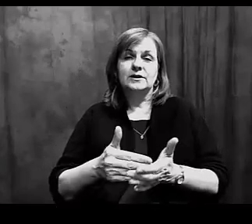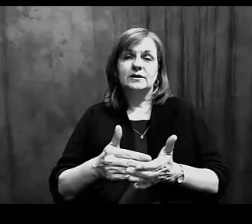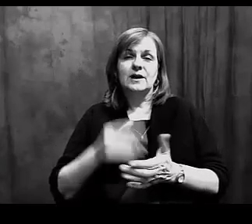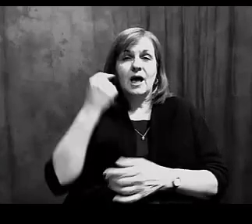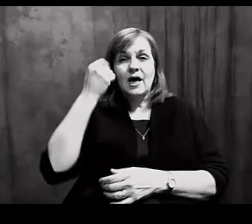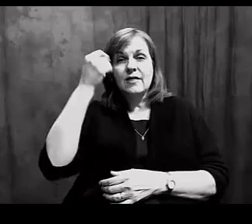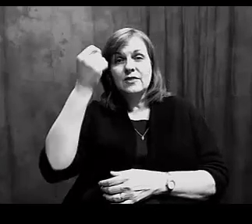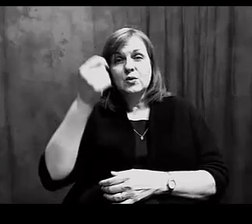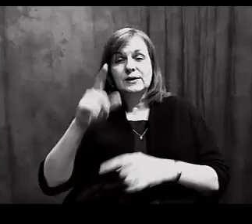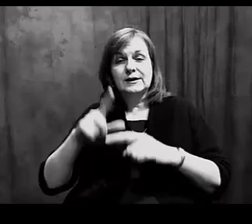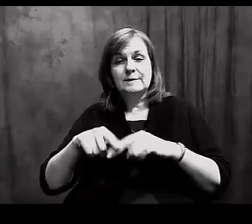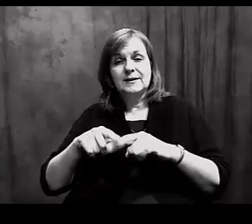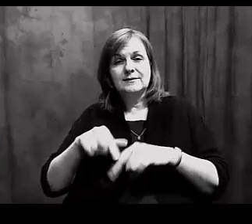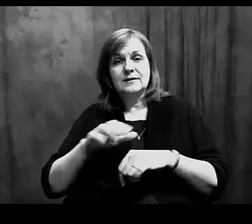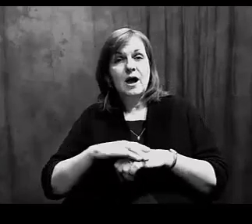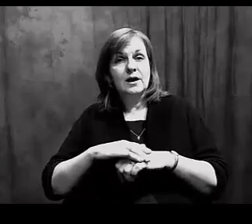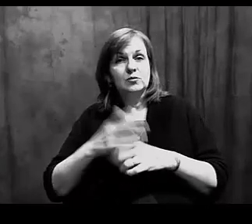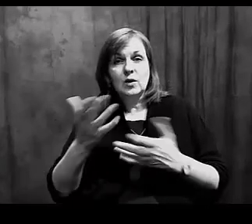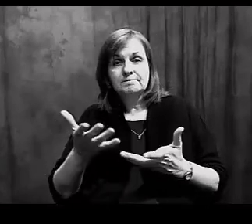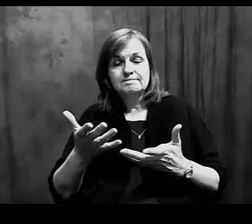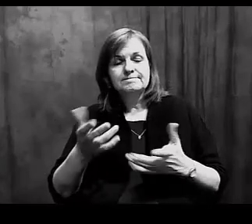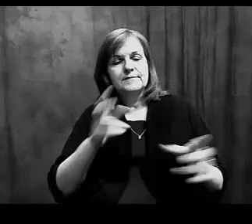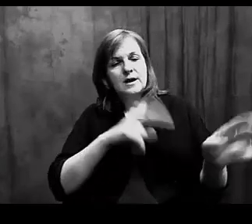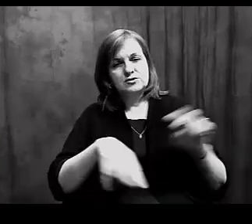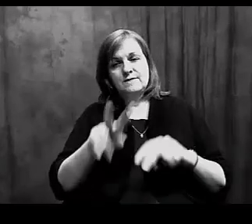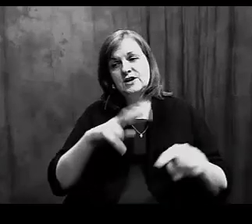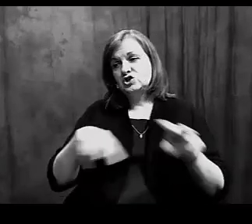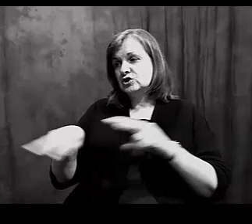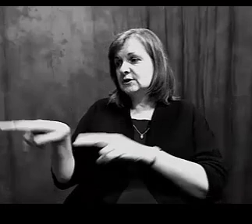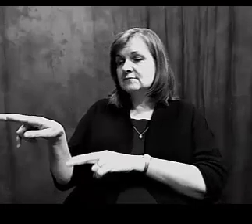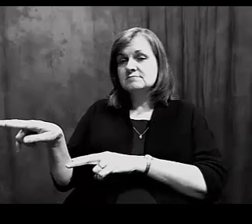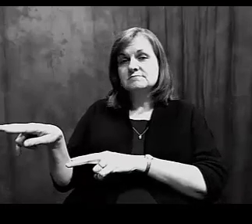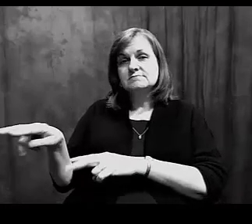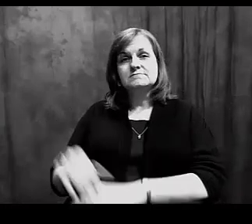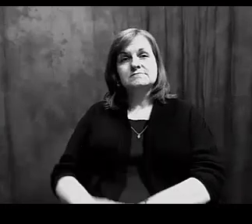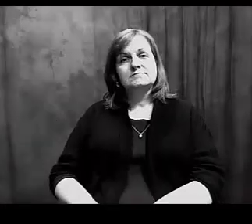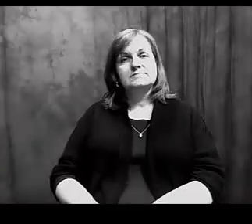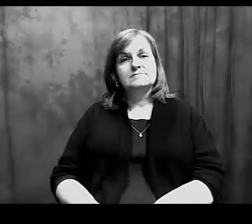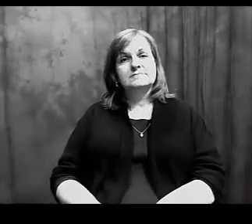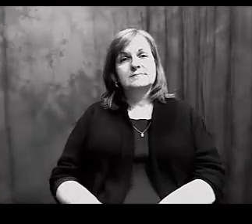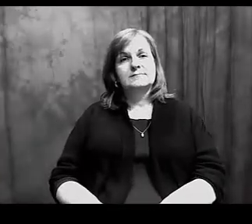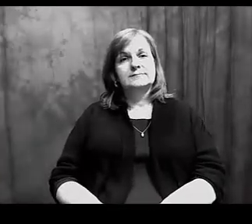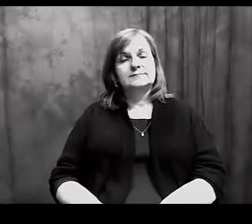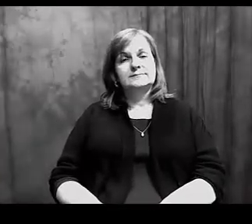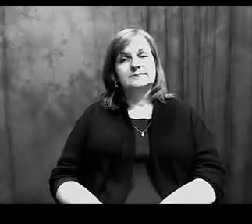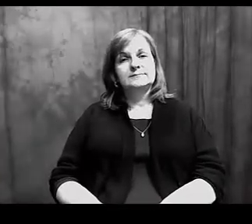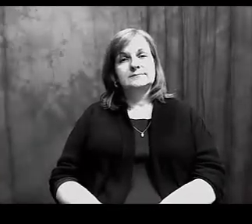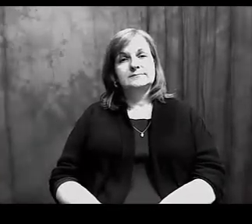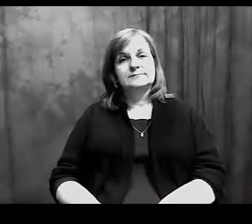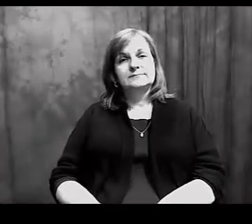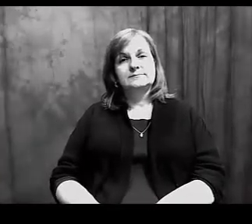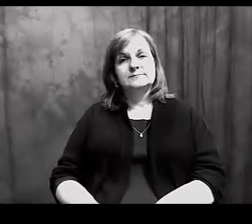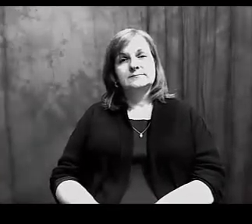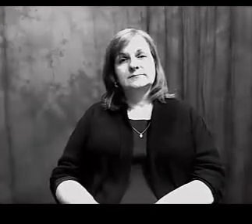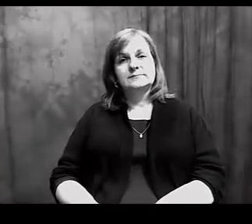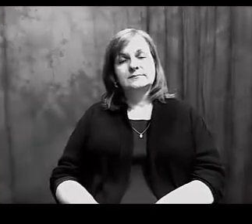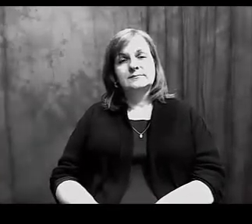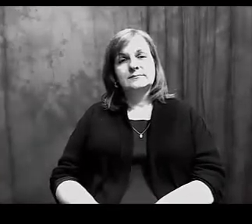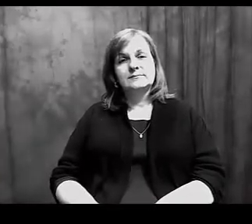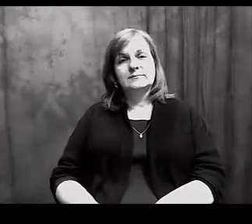often what we base a theory on are observations